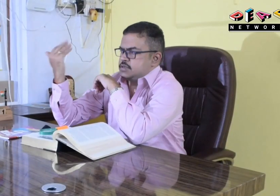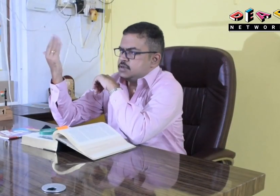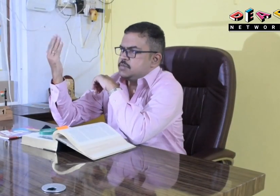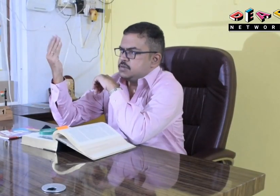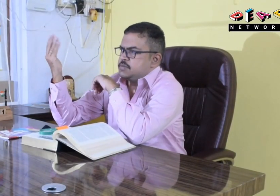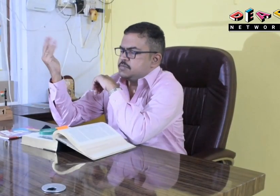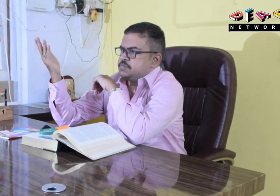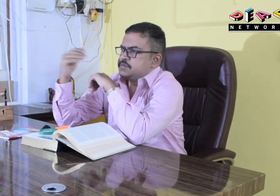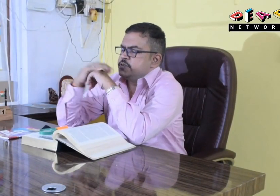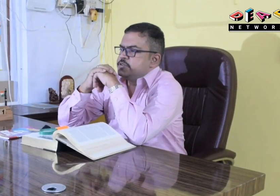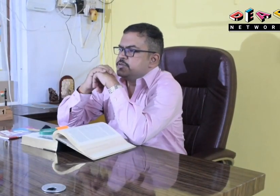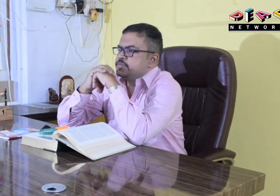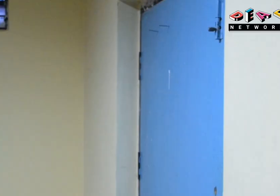COME IN